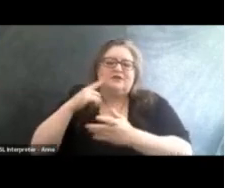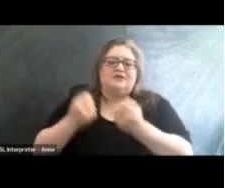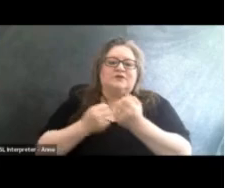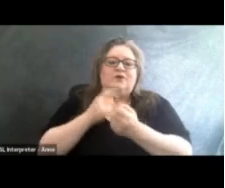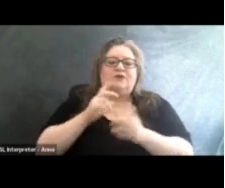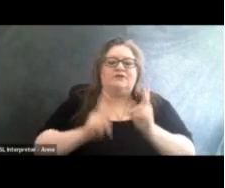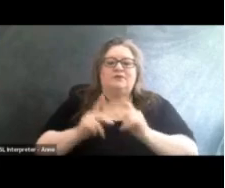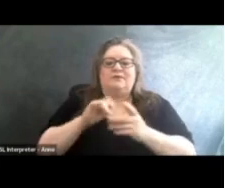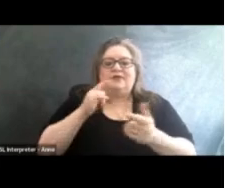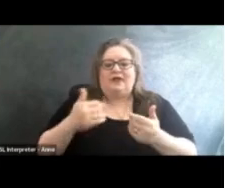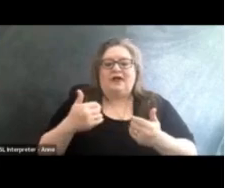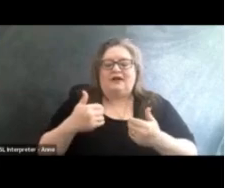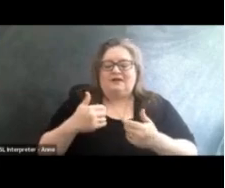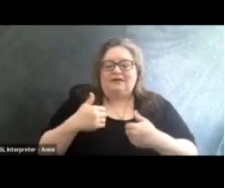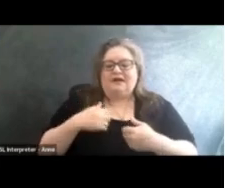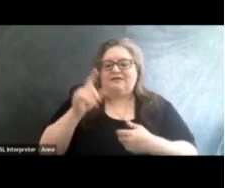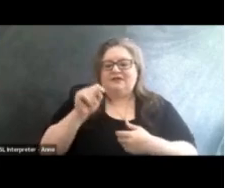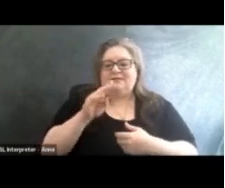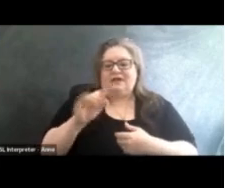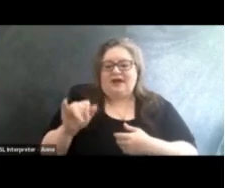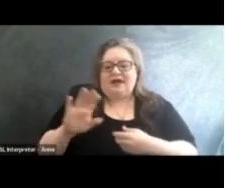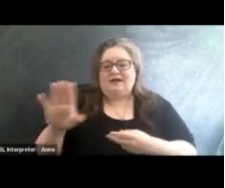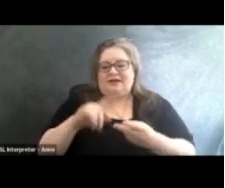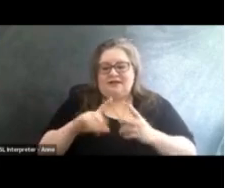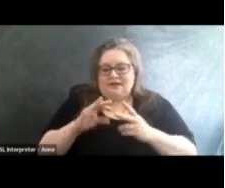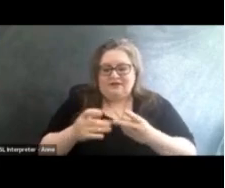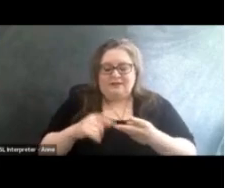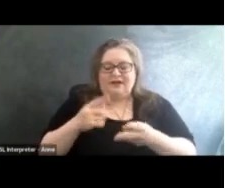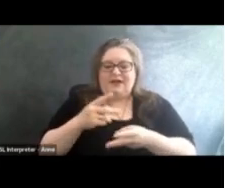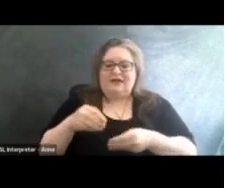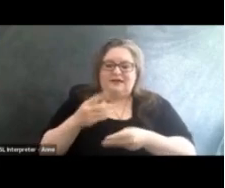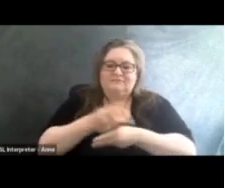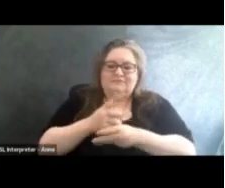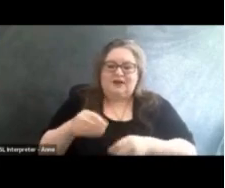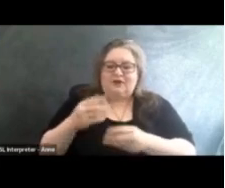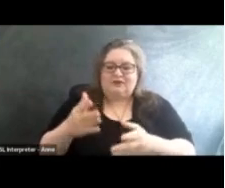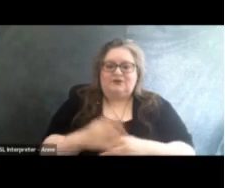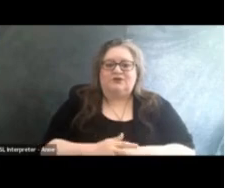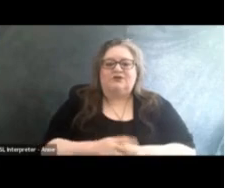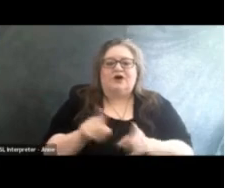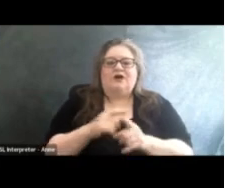sustained a TBI, their families and their caregivers. We also support other people by